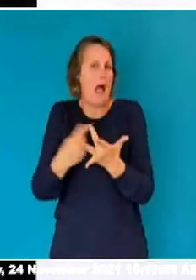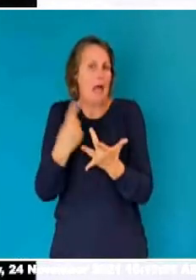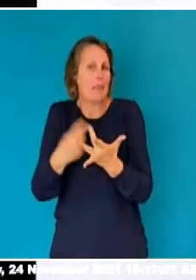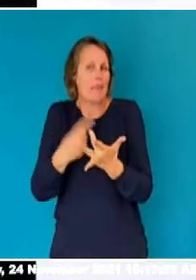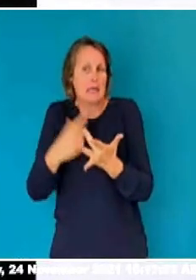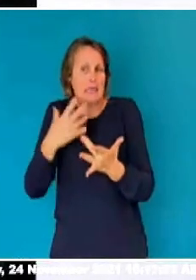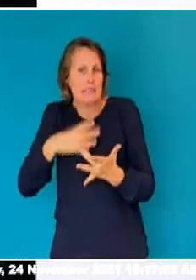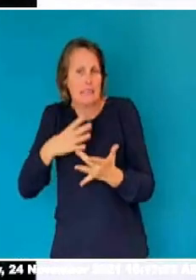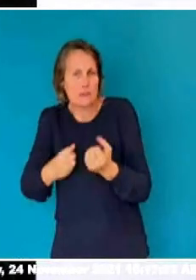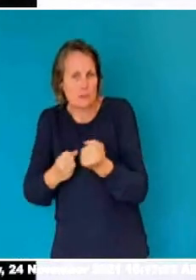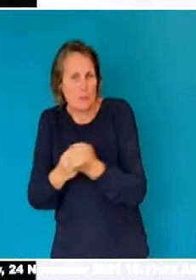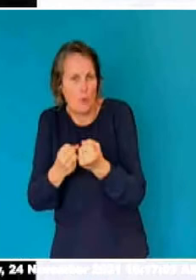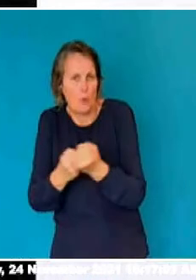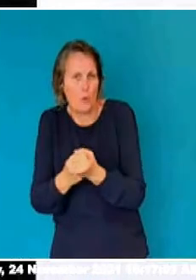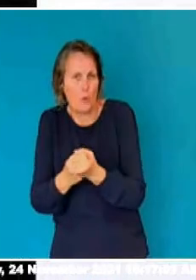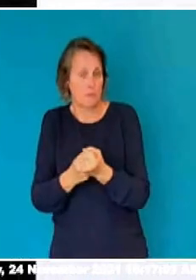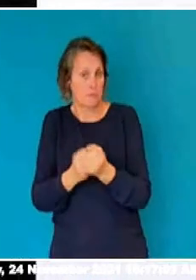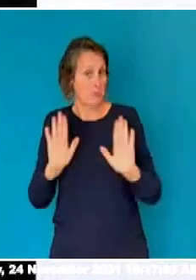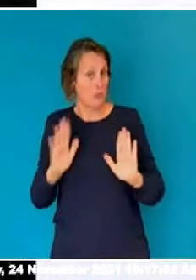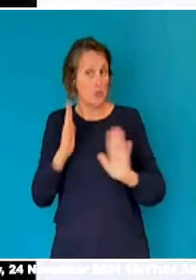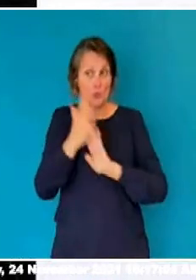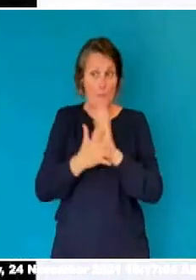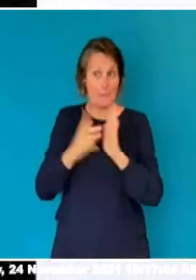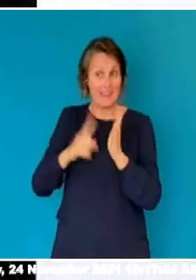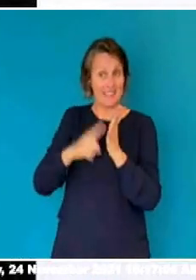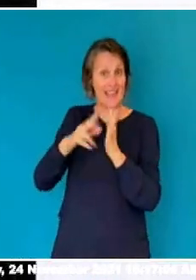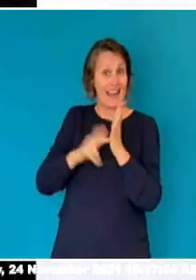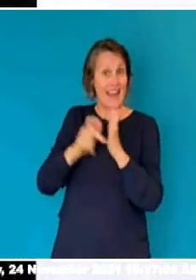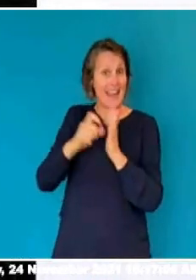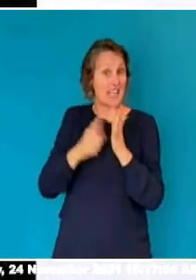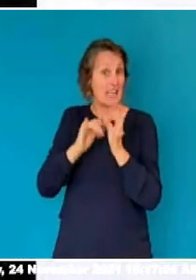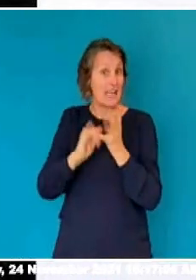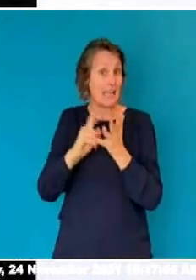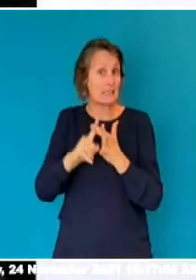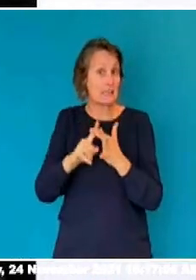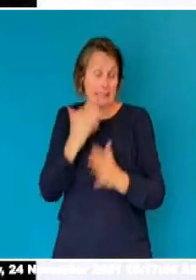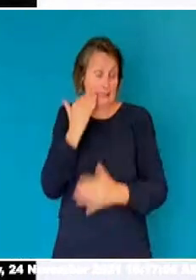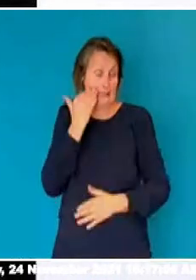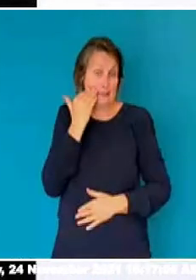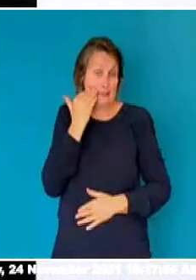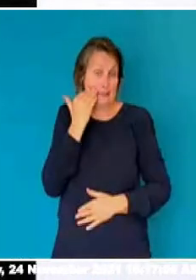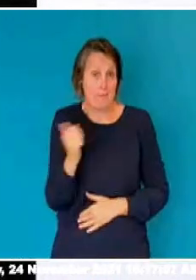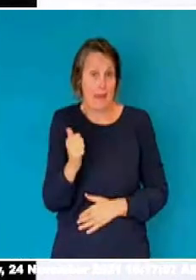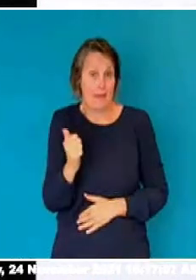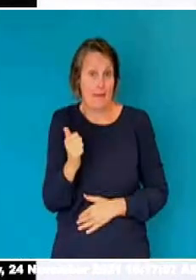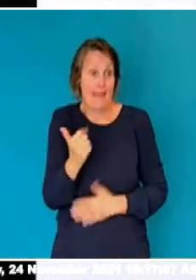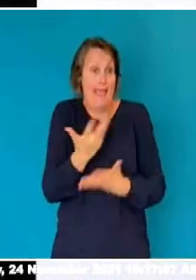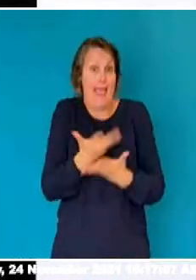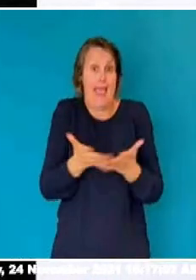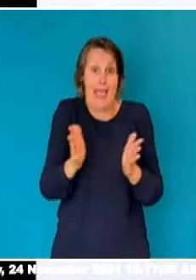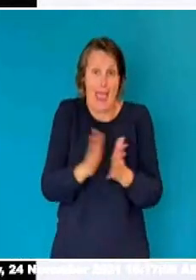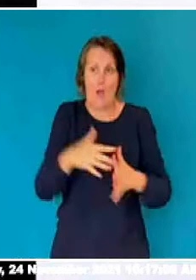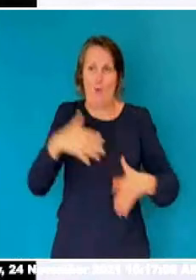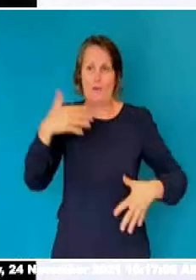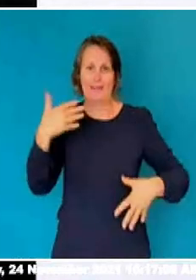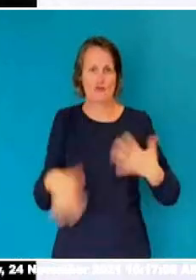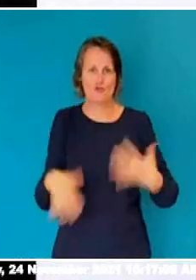Am I correct in understanding that from Lendlease's perspective there is no difference in practice in the support you provide?